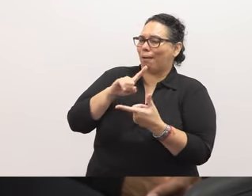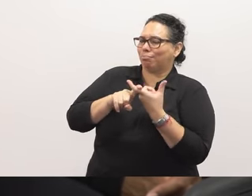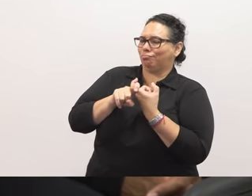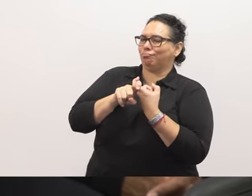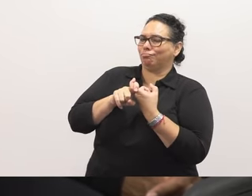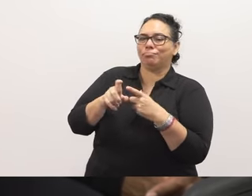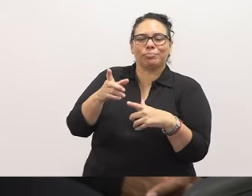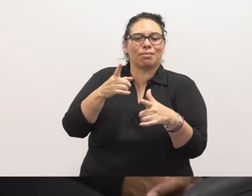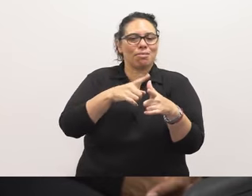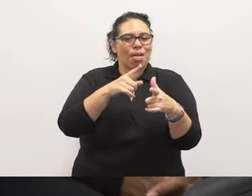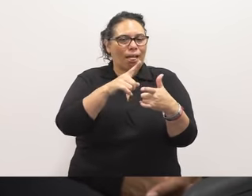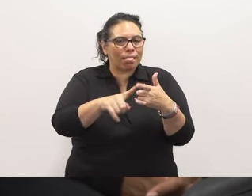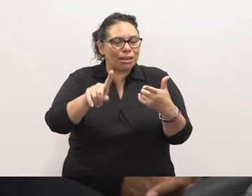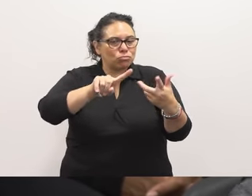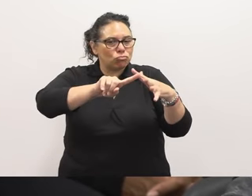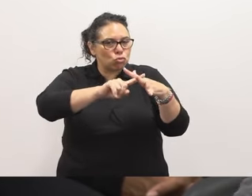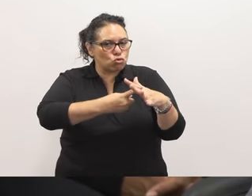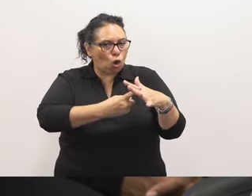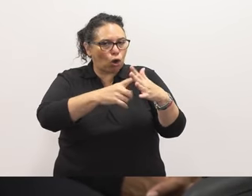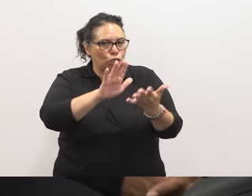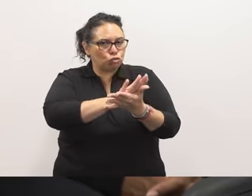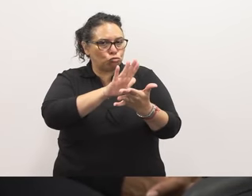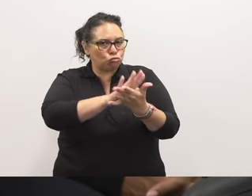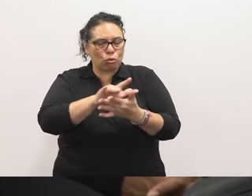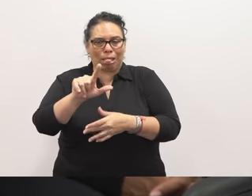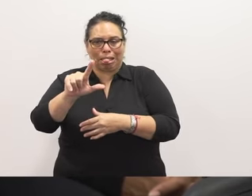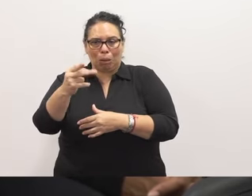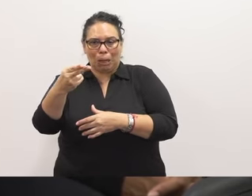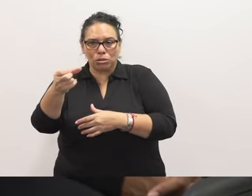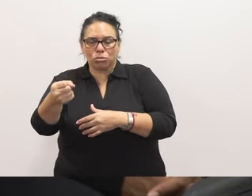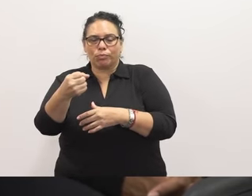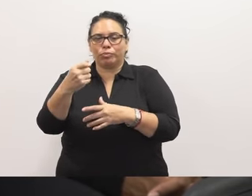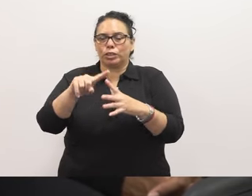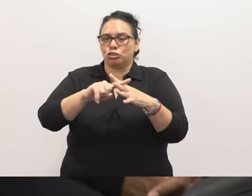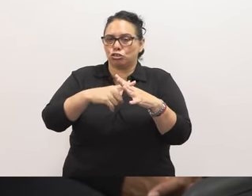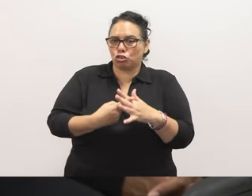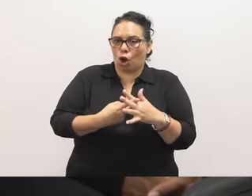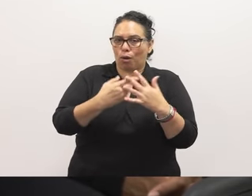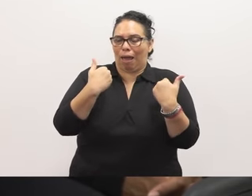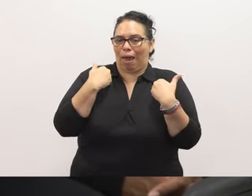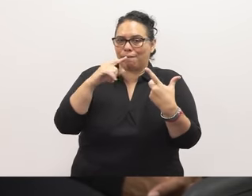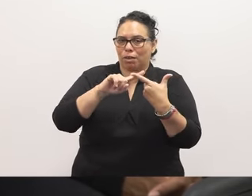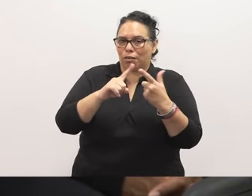And then starting school of Lakewood, so it started off with having friends already from football.